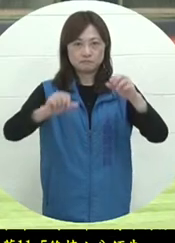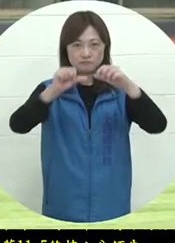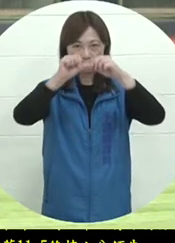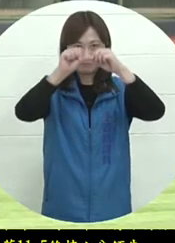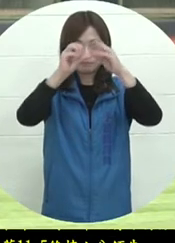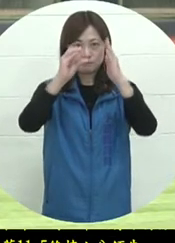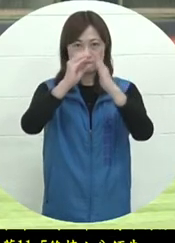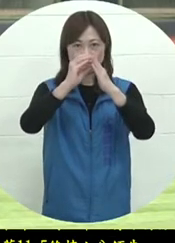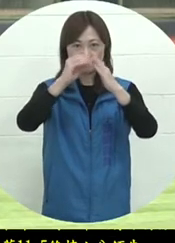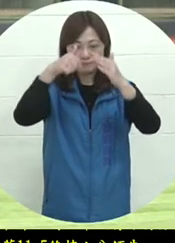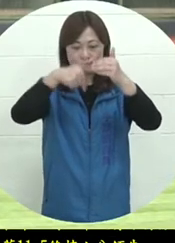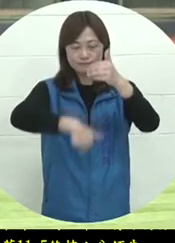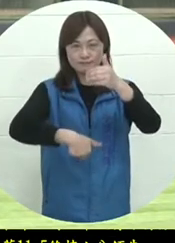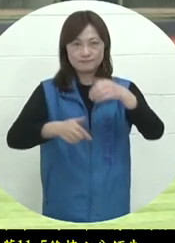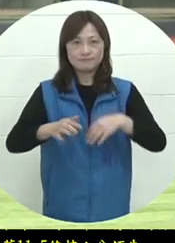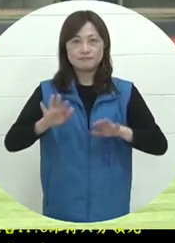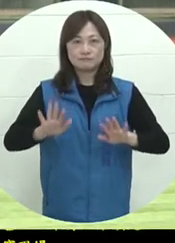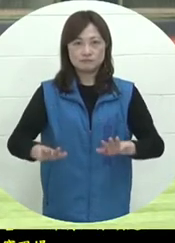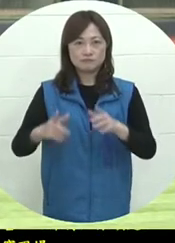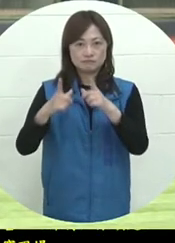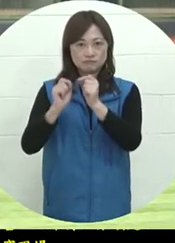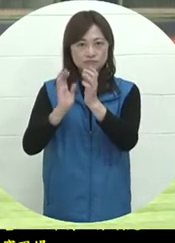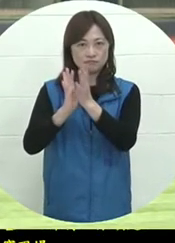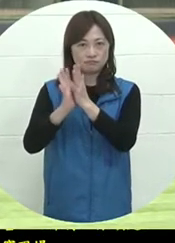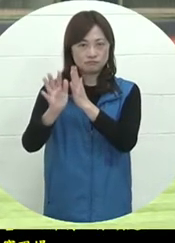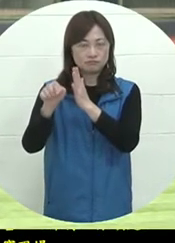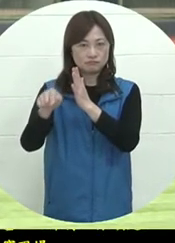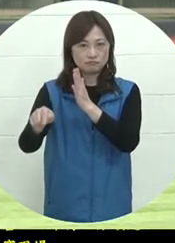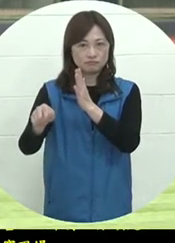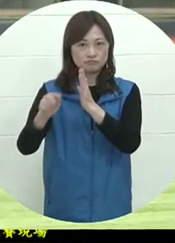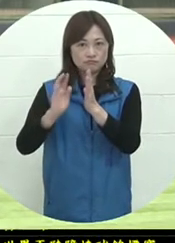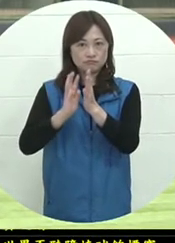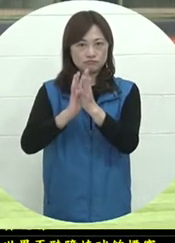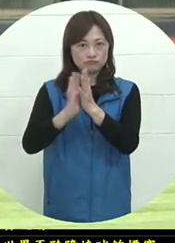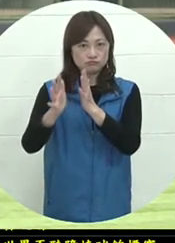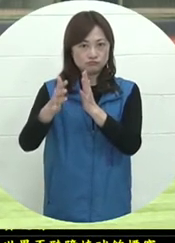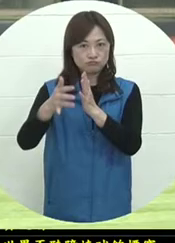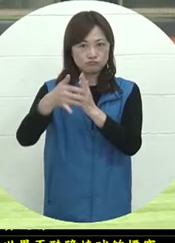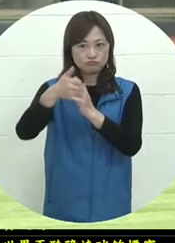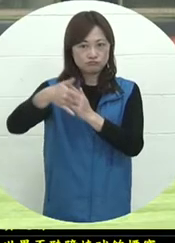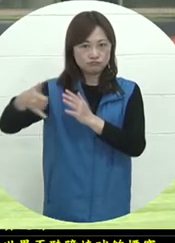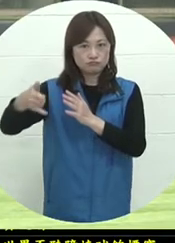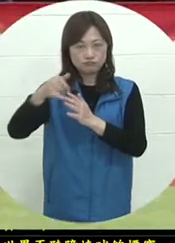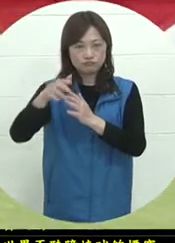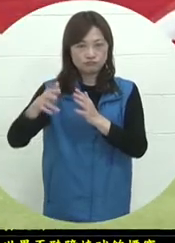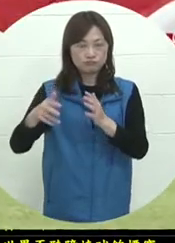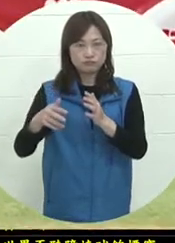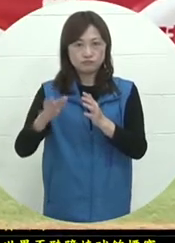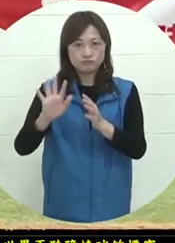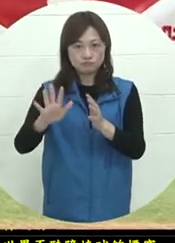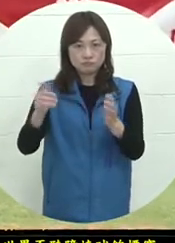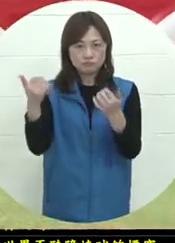In this inning, the players on the Japanese team made some substitutions for the fielder,